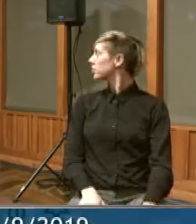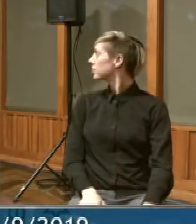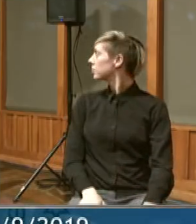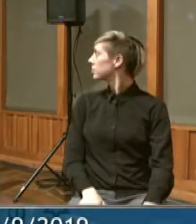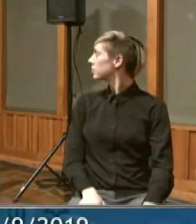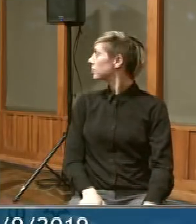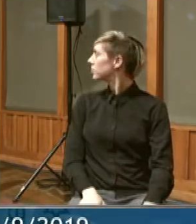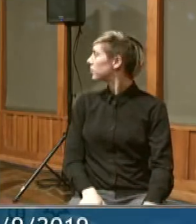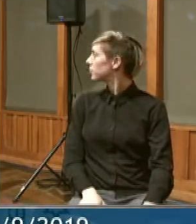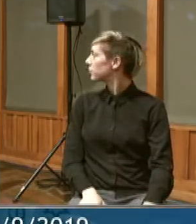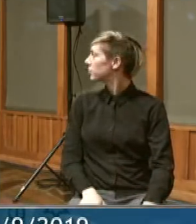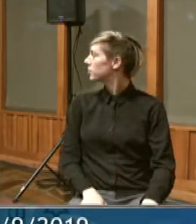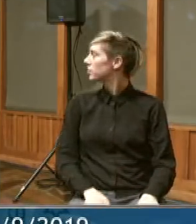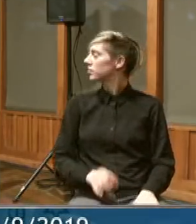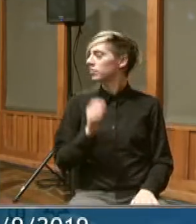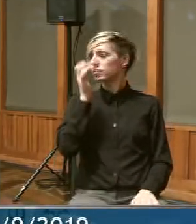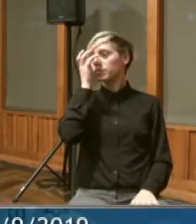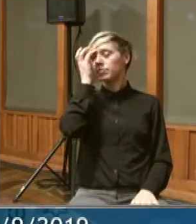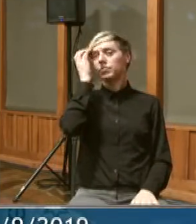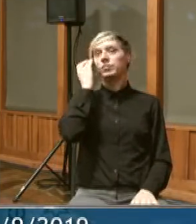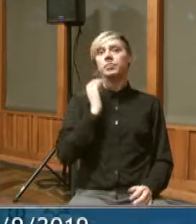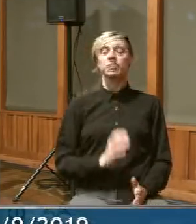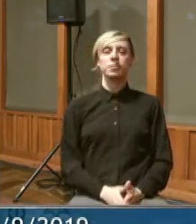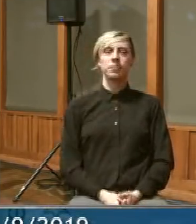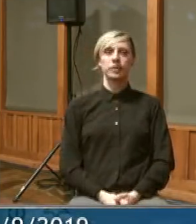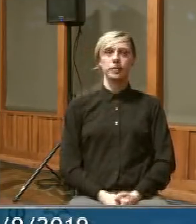GO BACK -- COME ON UP, OUR FINAL